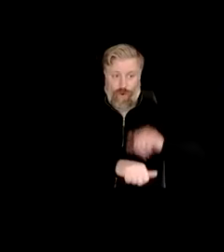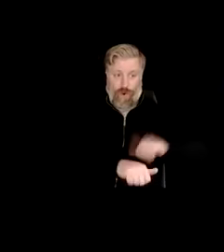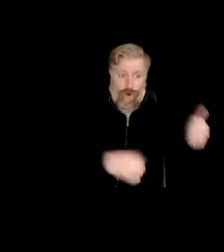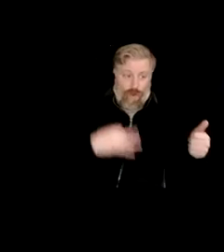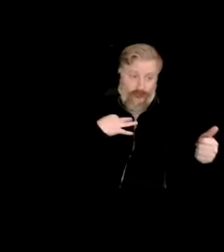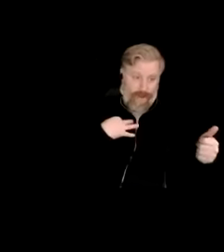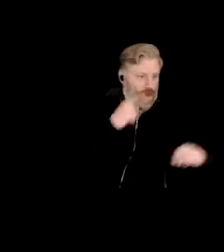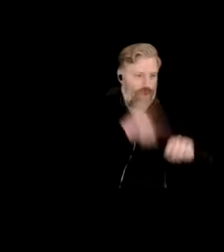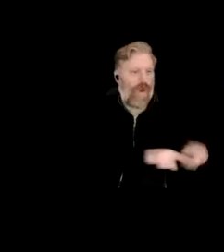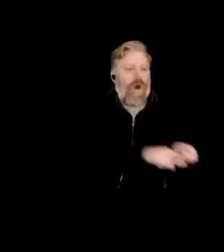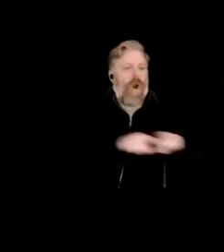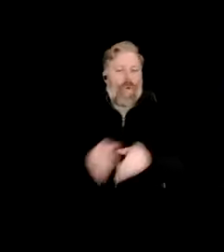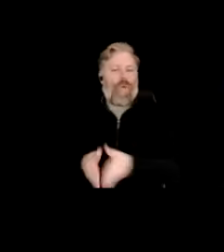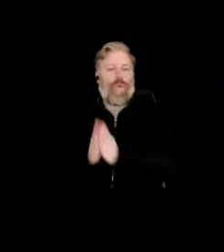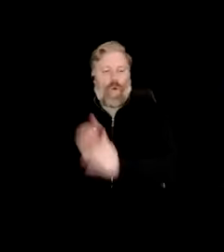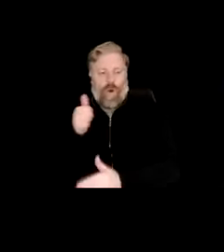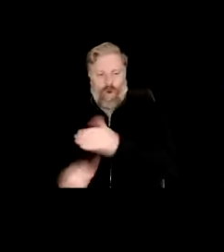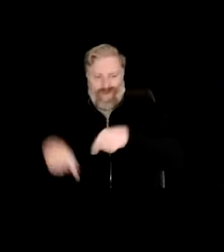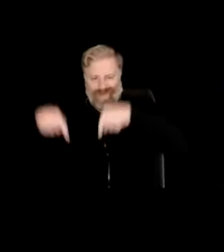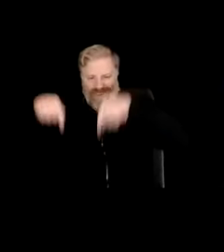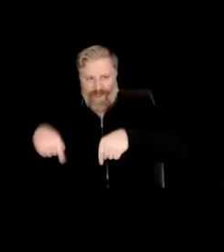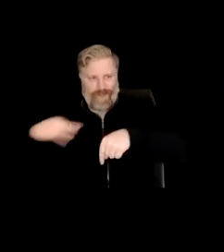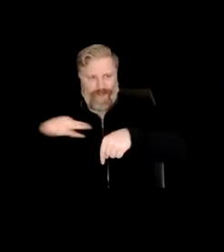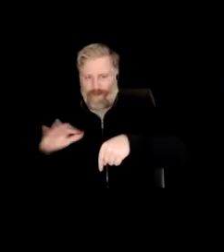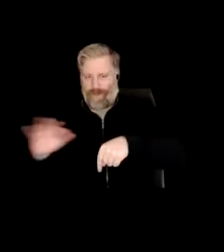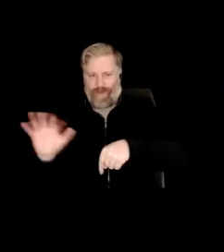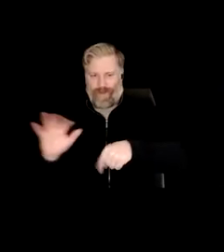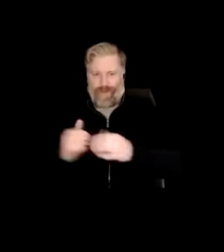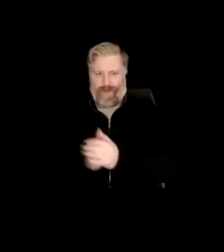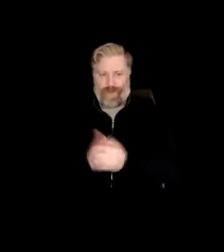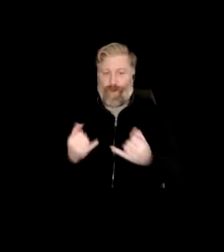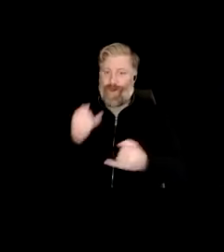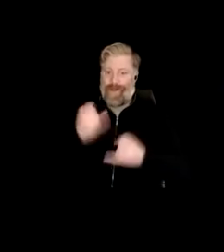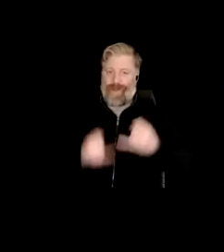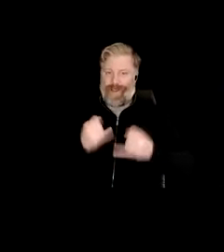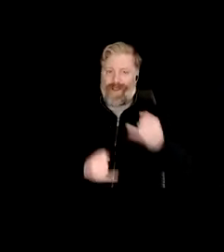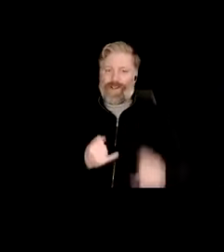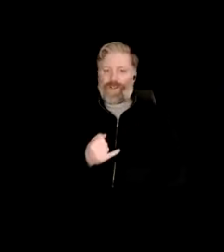So now, finishing off the red Xs with my favorite. A woodblock like font